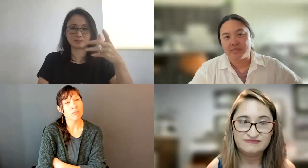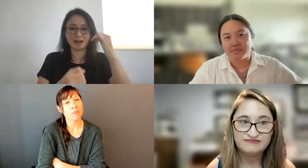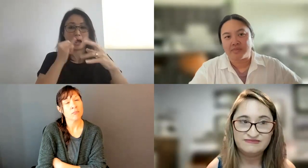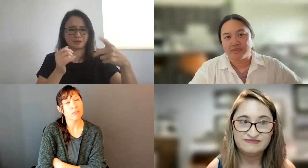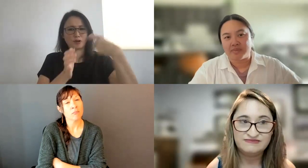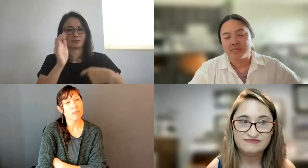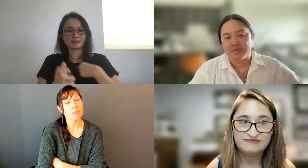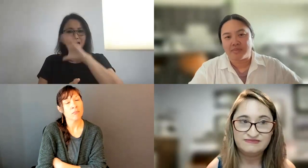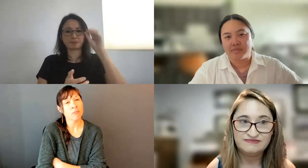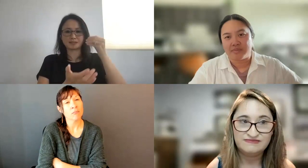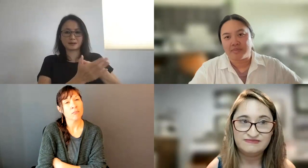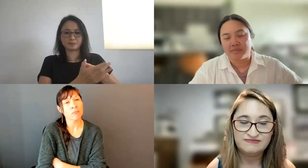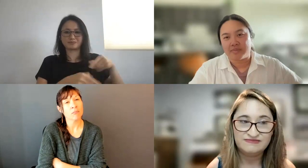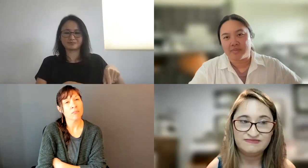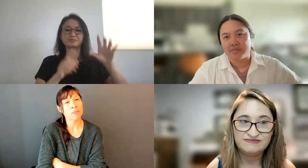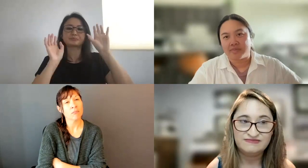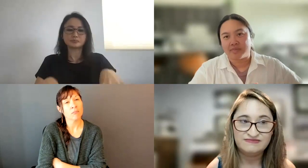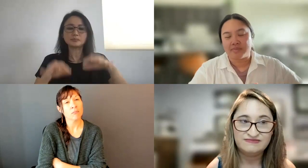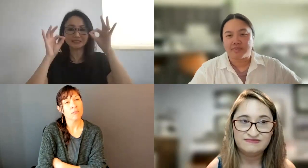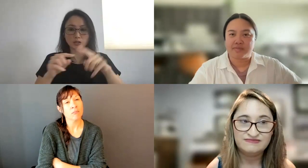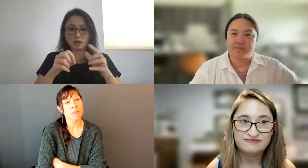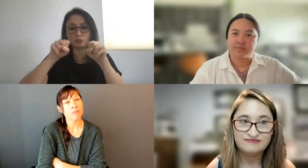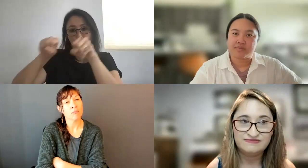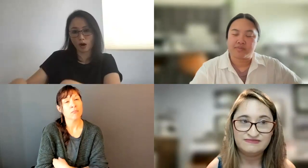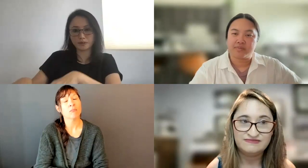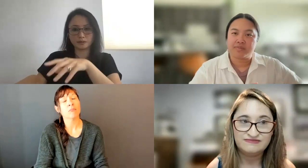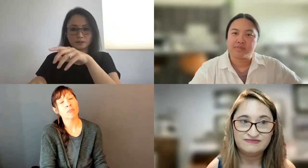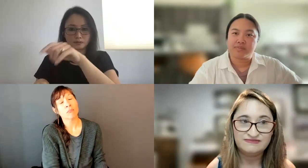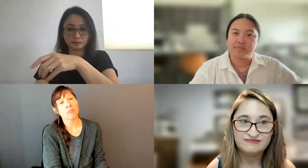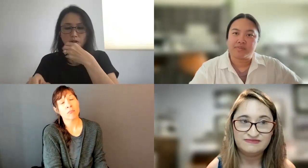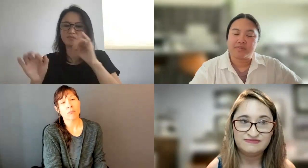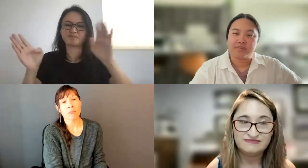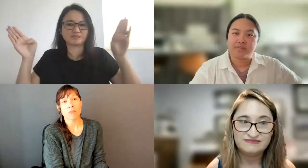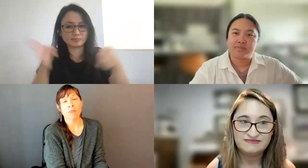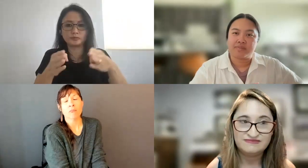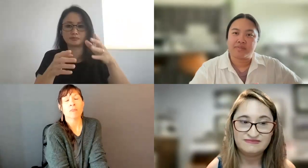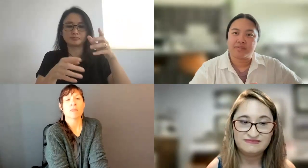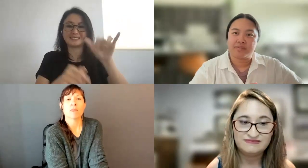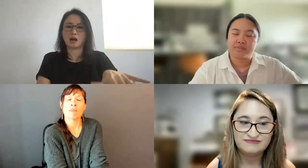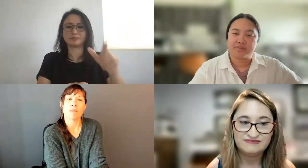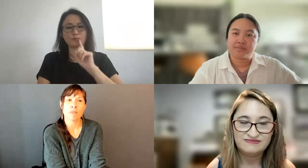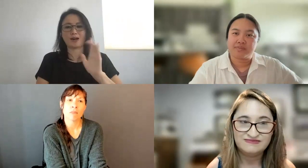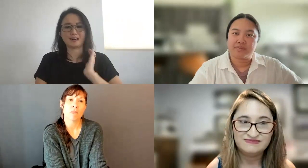I tried to put it on the menu, but then I realized it ended up costing us a lot more than it actually made us. So I decided to actually drop that idea